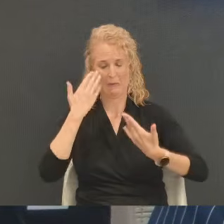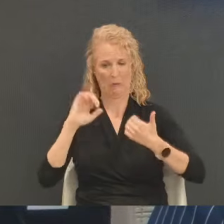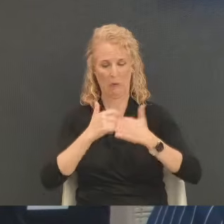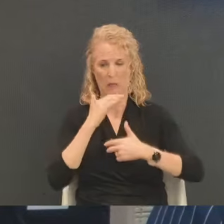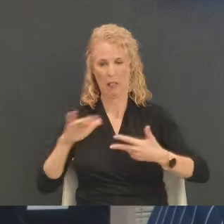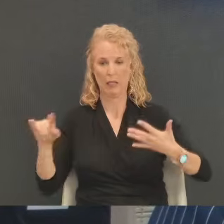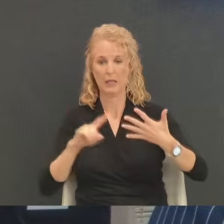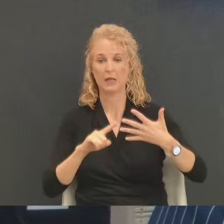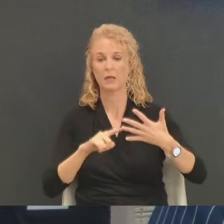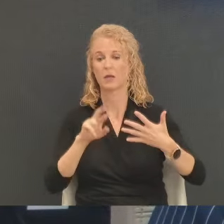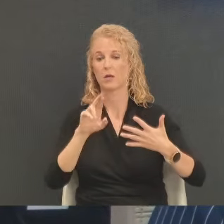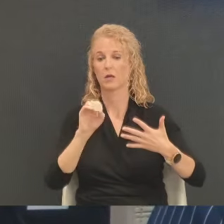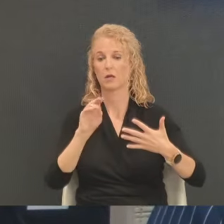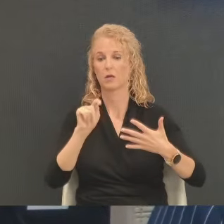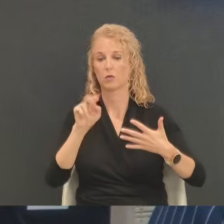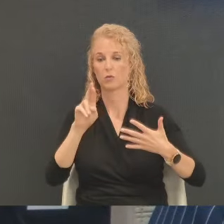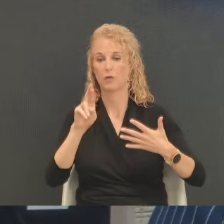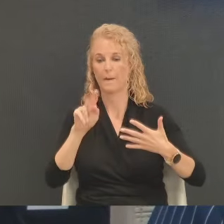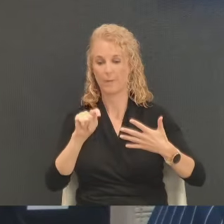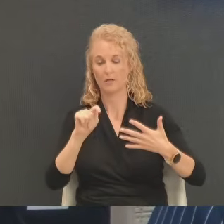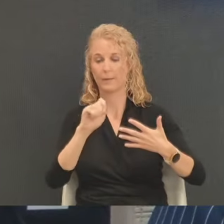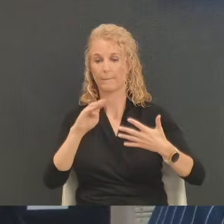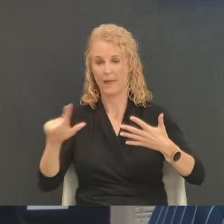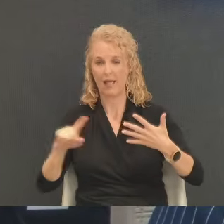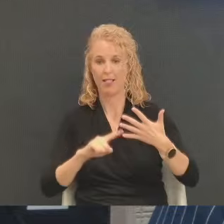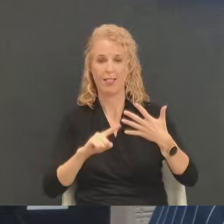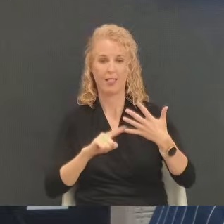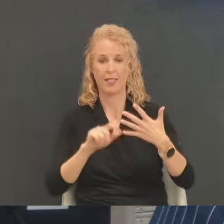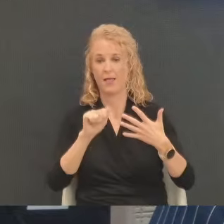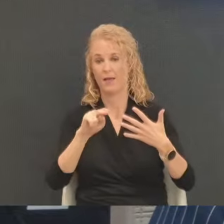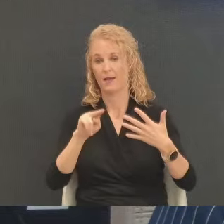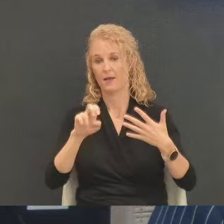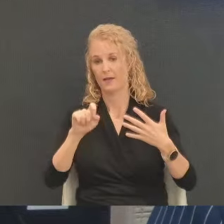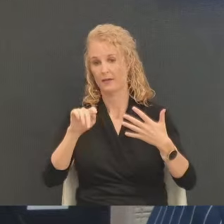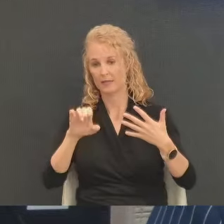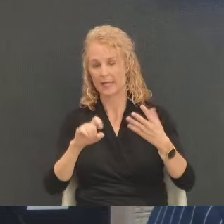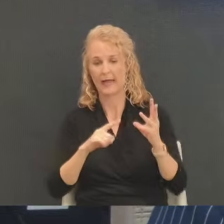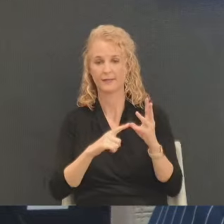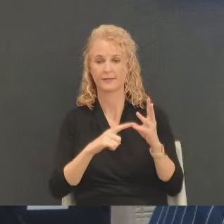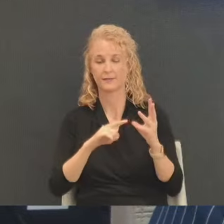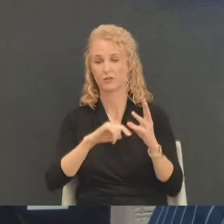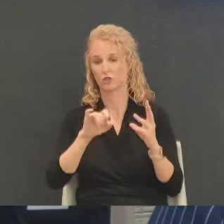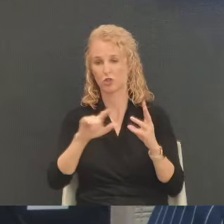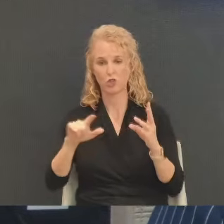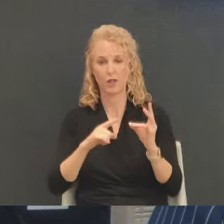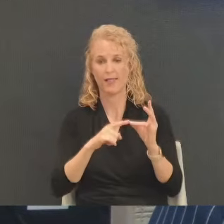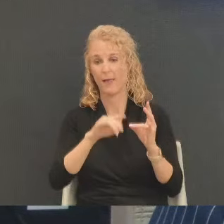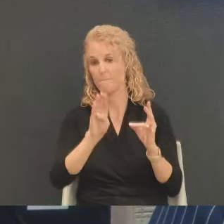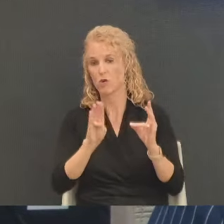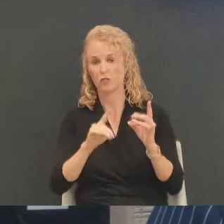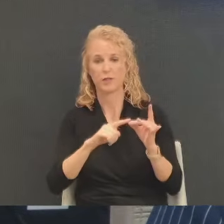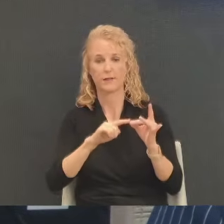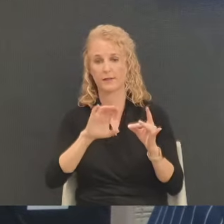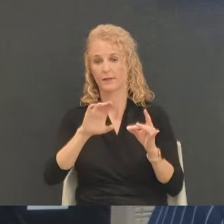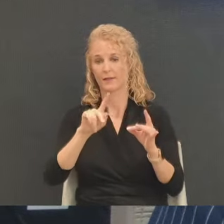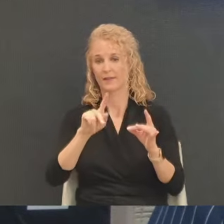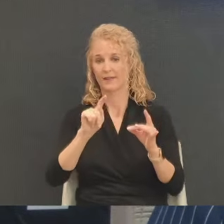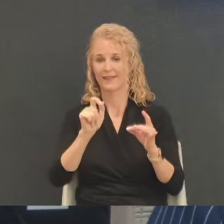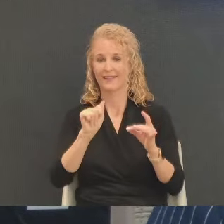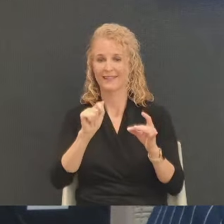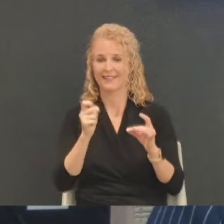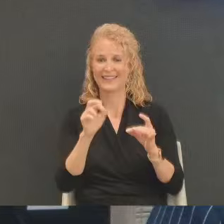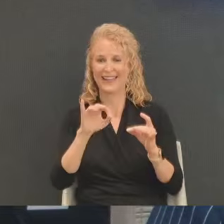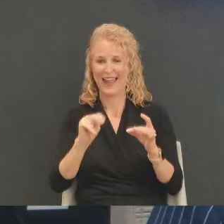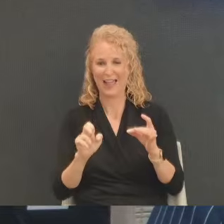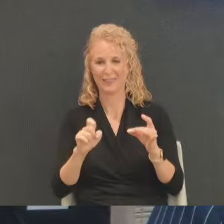Bell, Annette Tarver, Daniel Love, Jill Macaulay, Bridget Doherty, Katherine Lince, Caitlyn Seagull